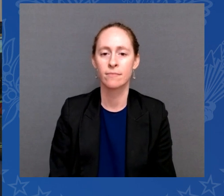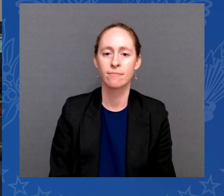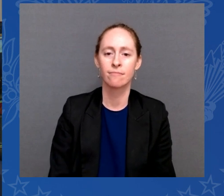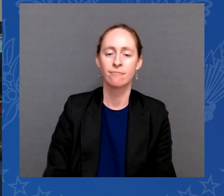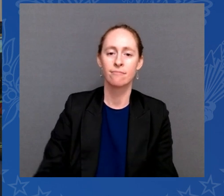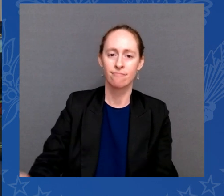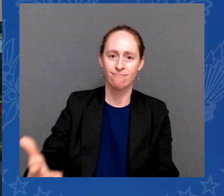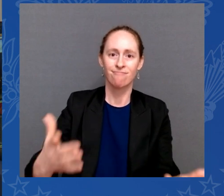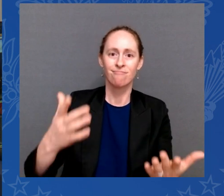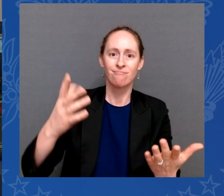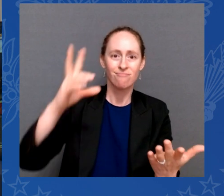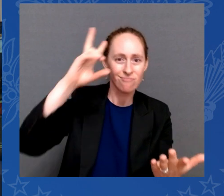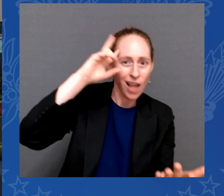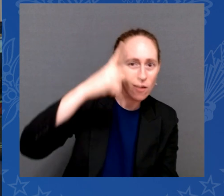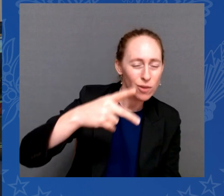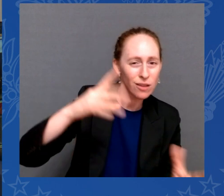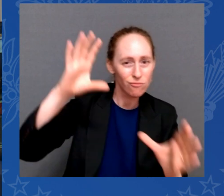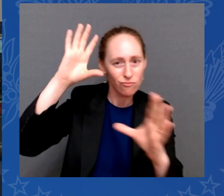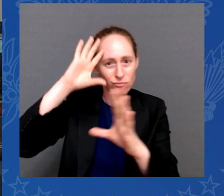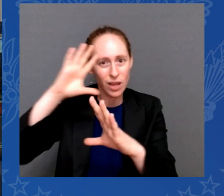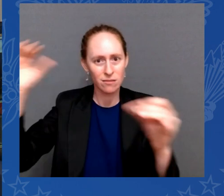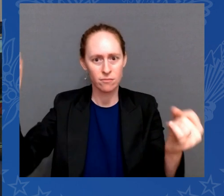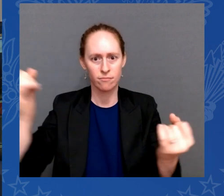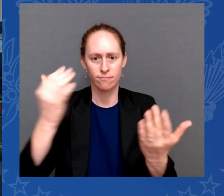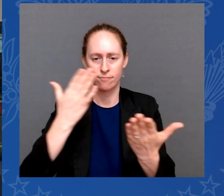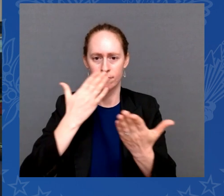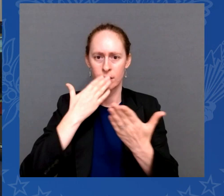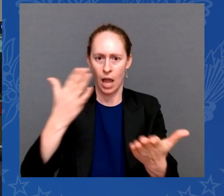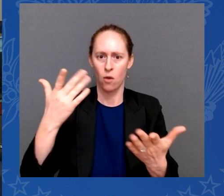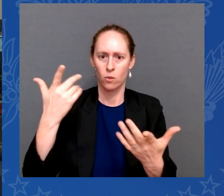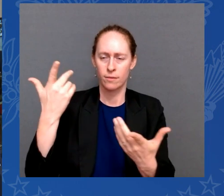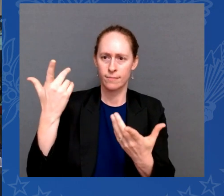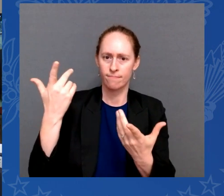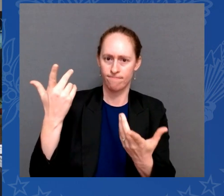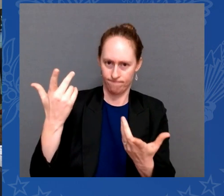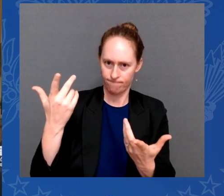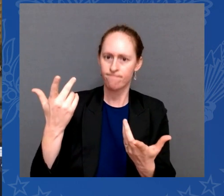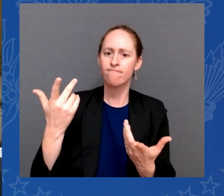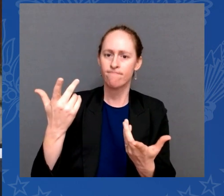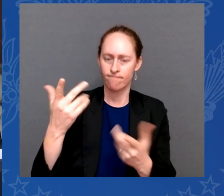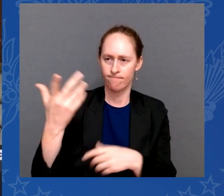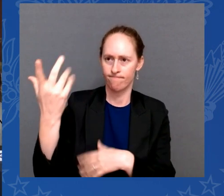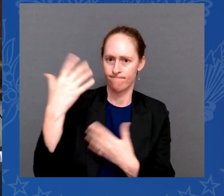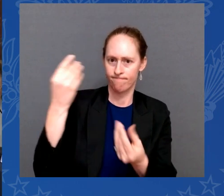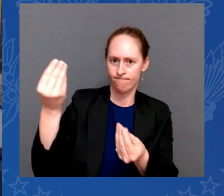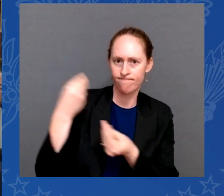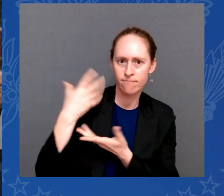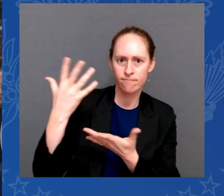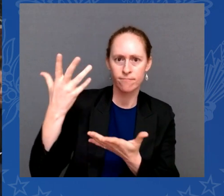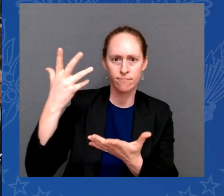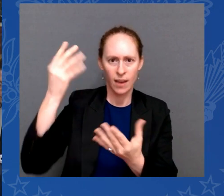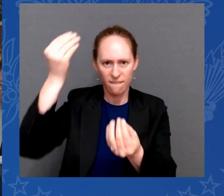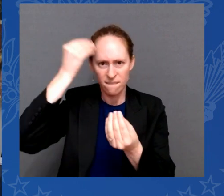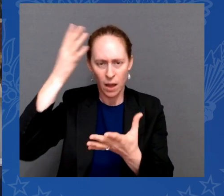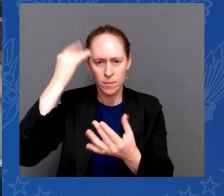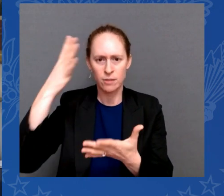Thank you for giving us direction immediately. And thank you for being so prominent and vociferous